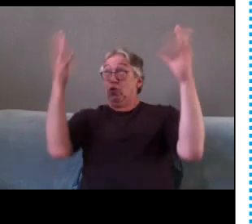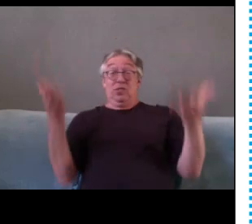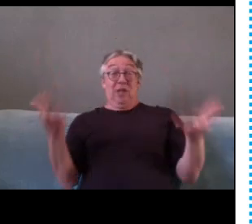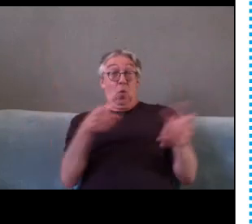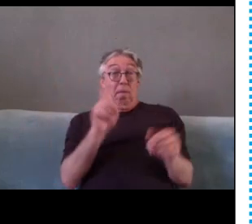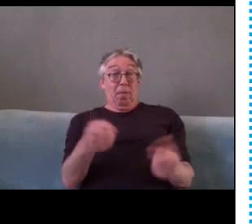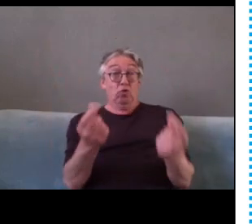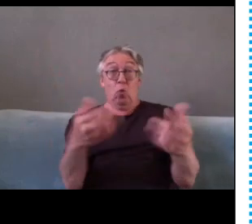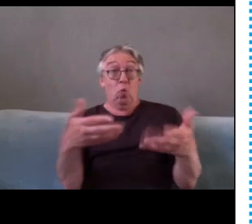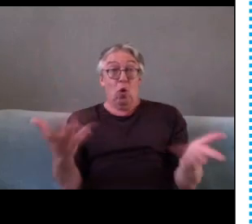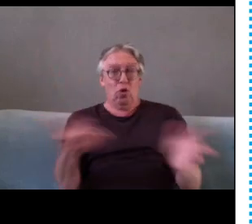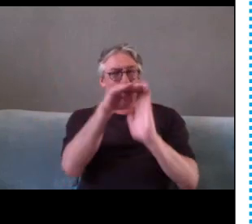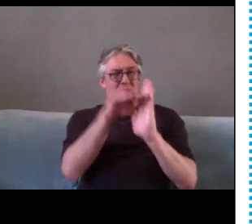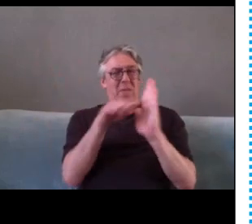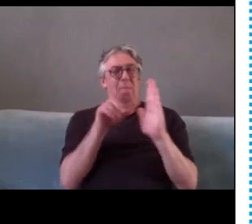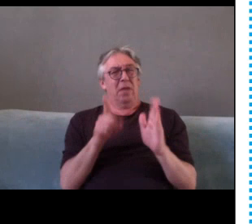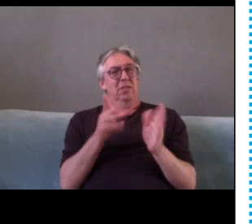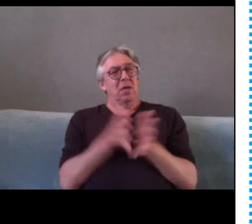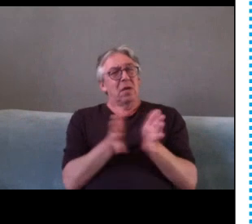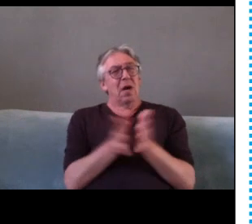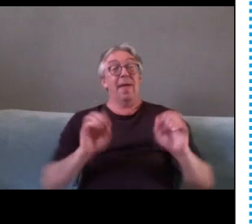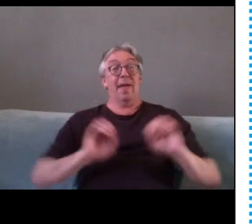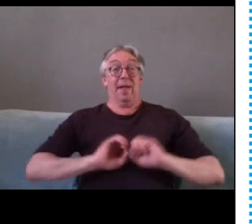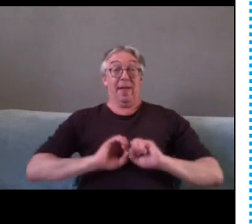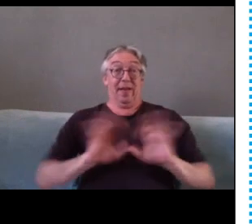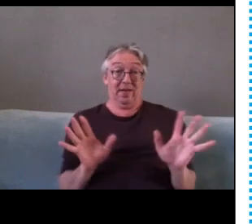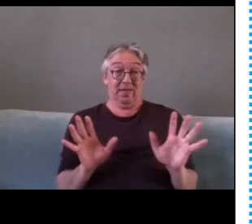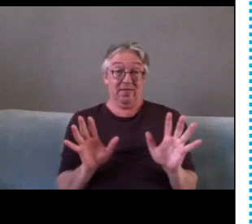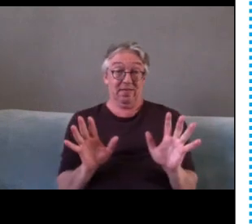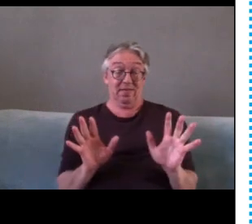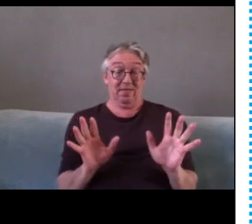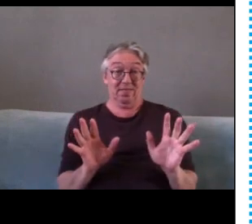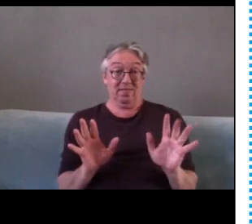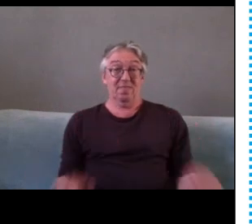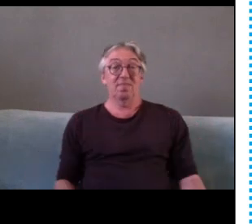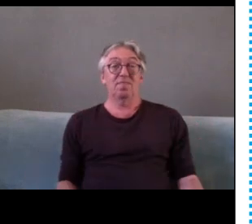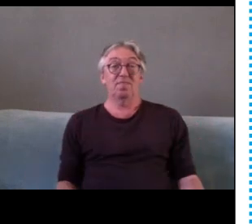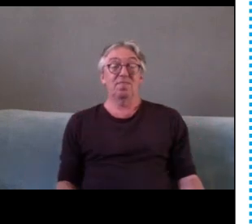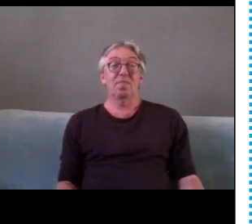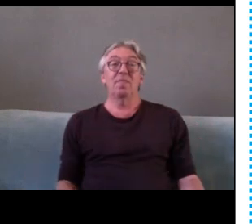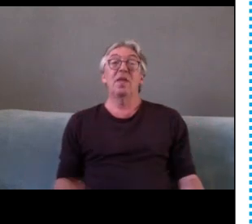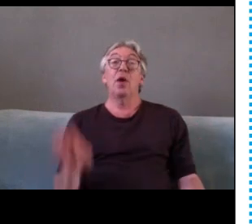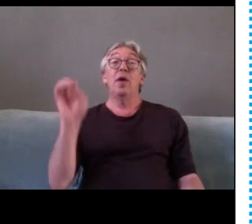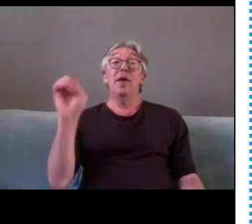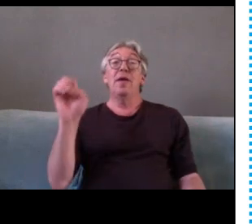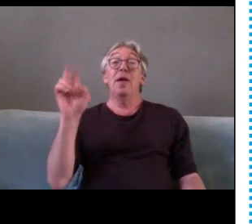And we want these obligations stated for the European emergency number